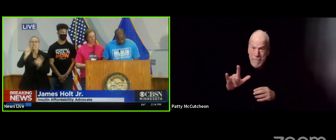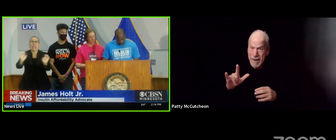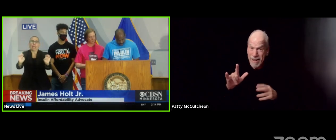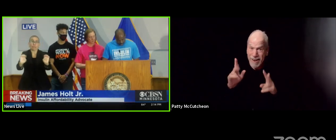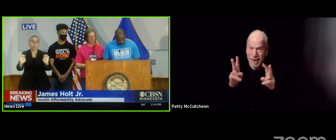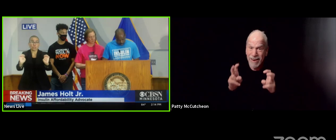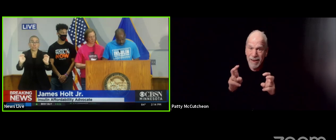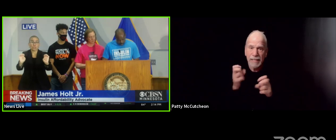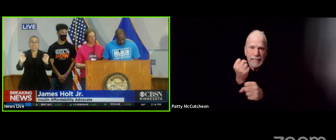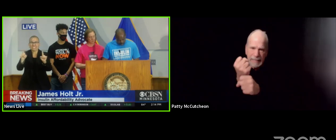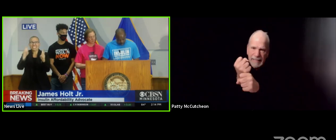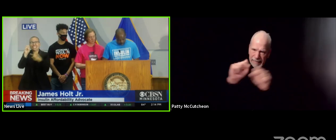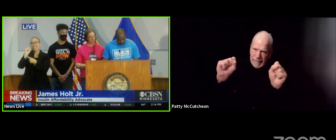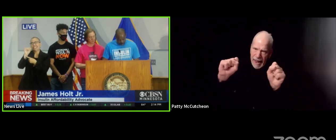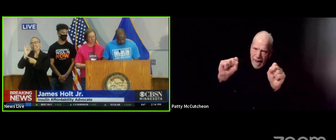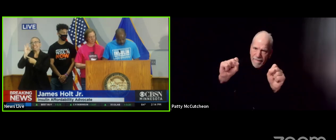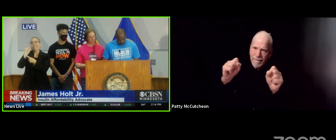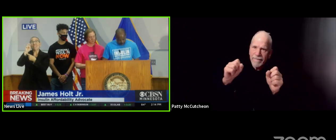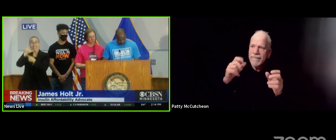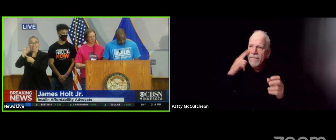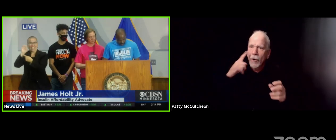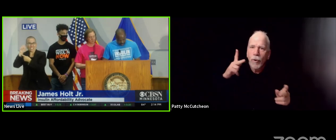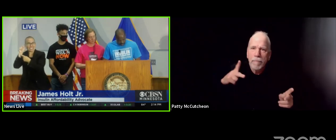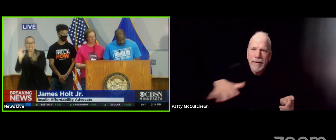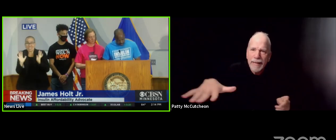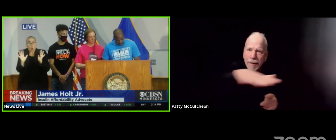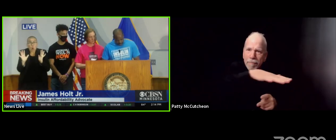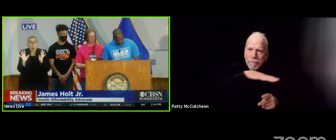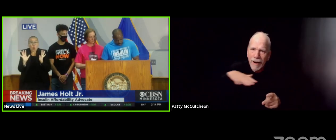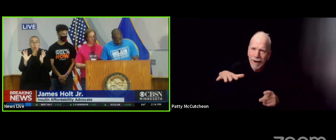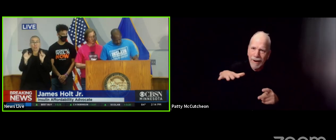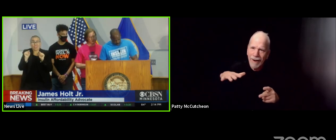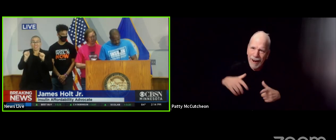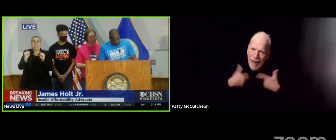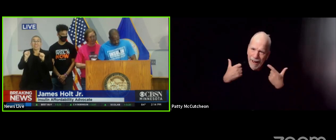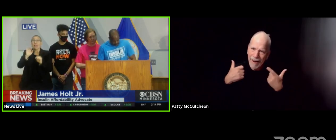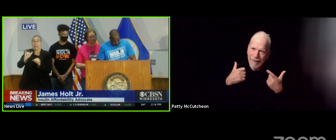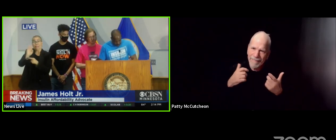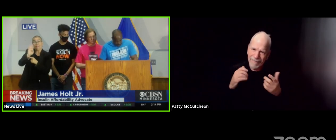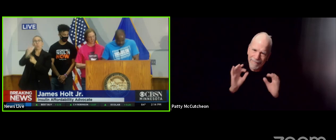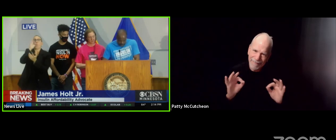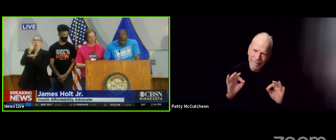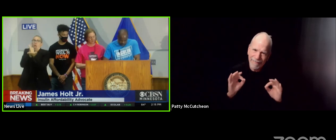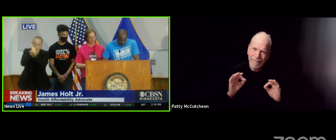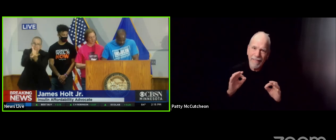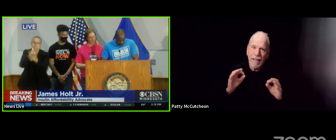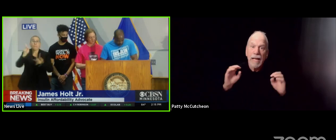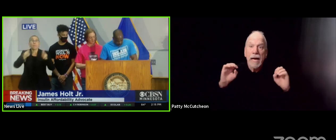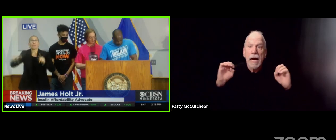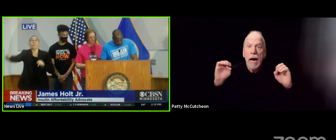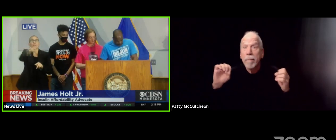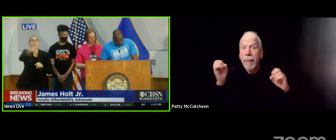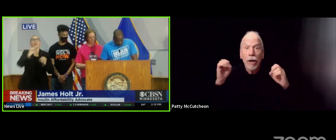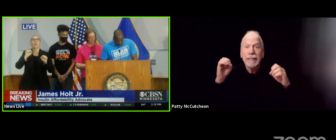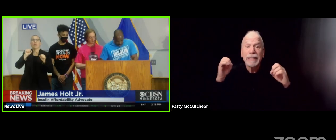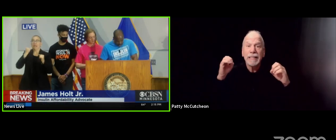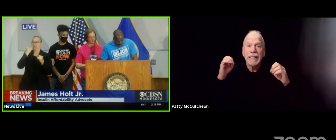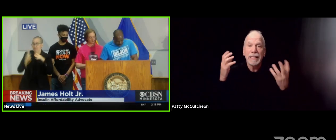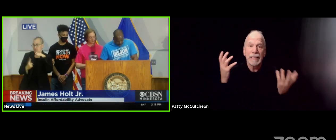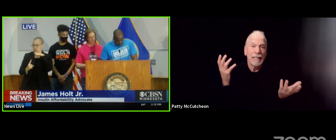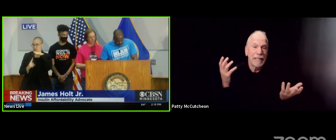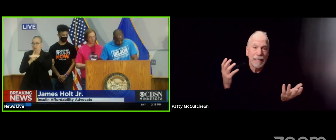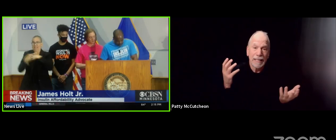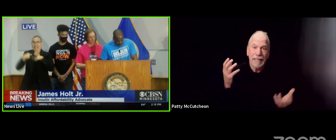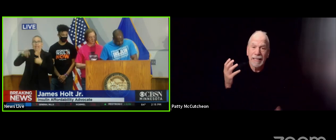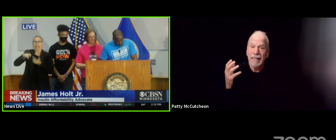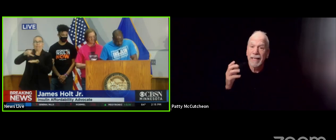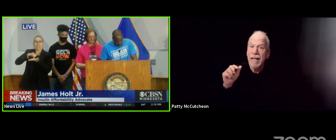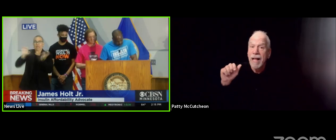TO HELP IN EMERGENCIES LIKE ALEC EXPERIENCED. THIS WAS NOT EVEN A BILL THAT LOWERED THE